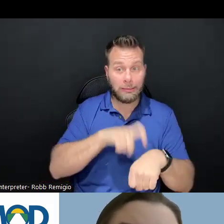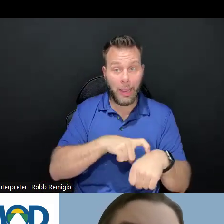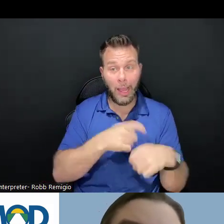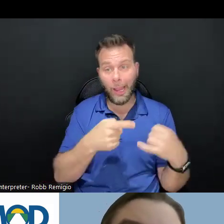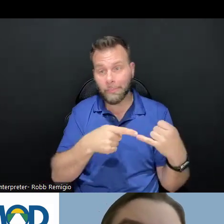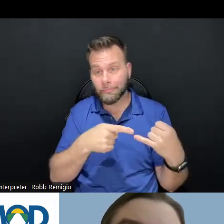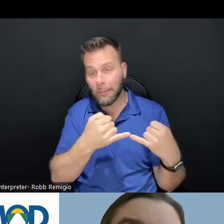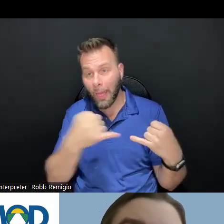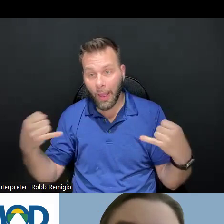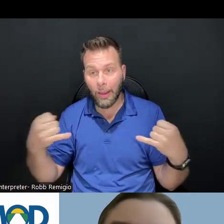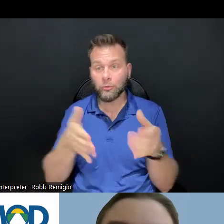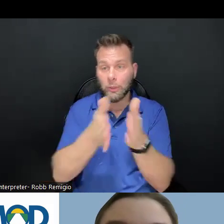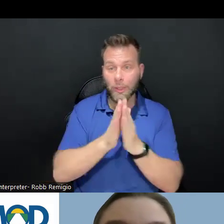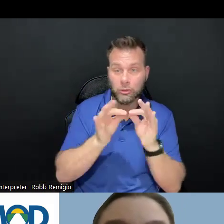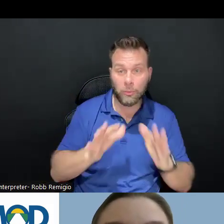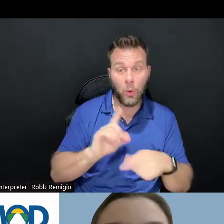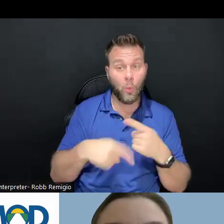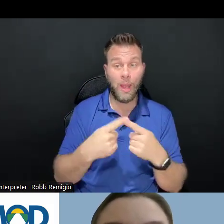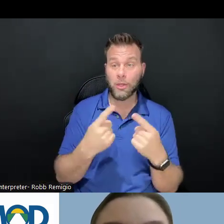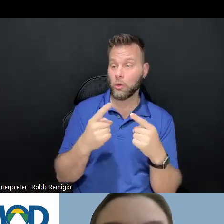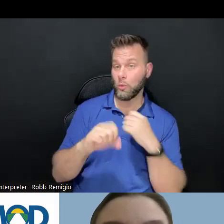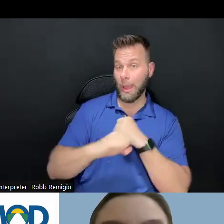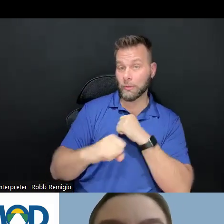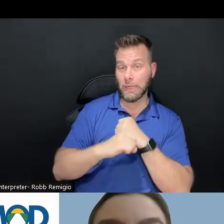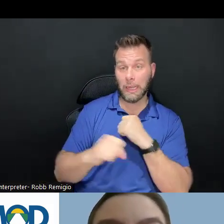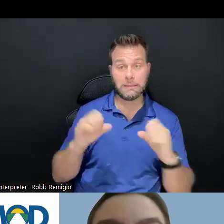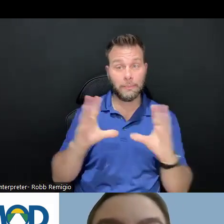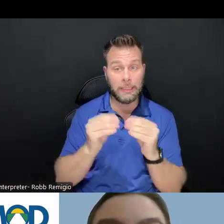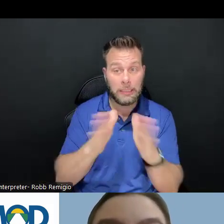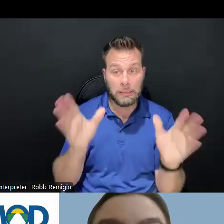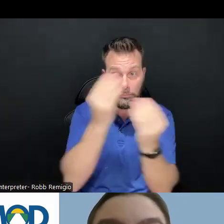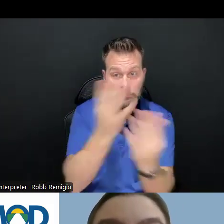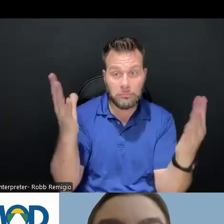request window that you publicized when publicizing the meeting.